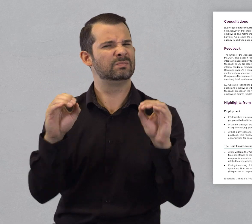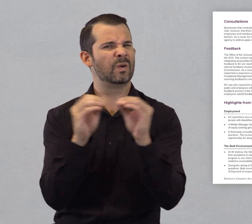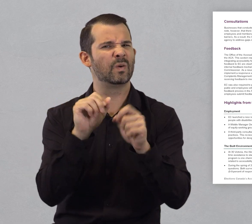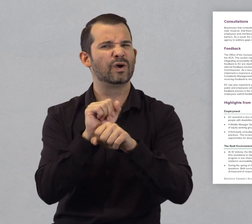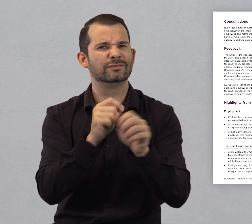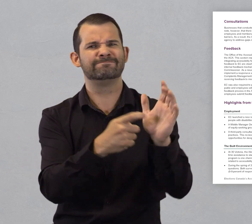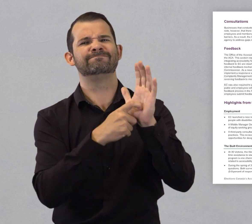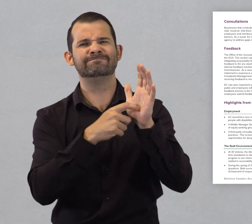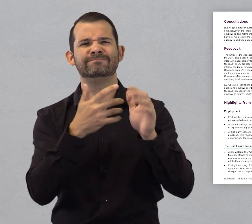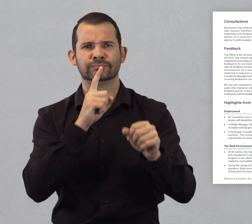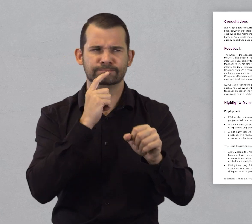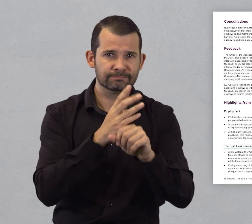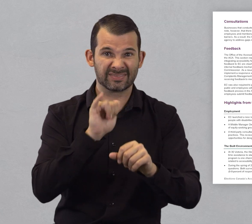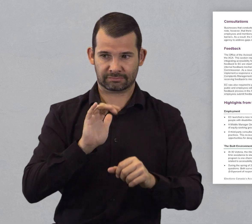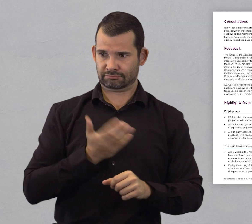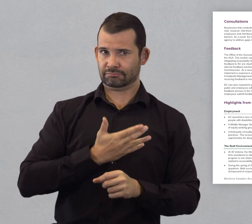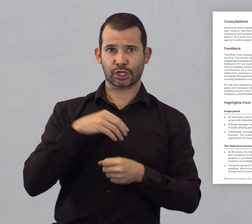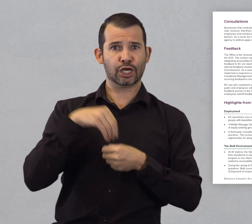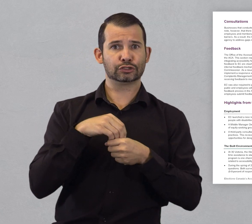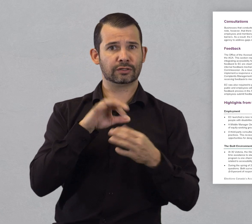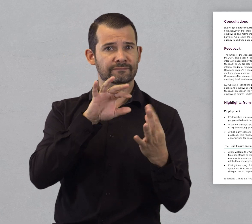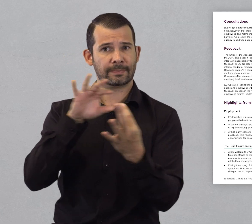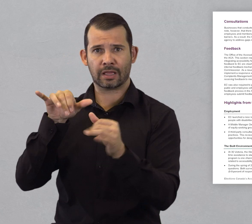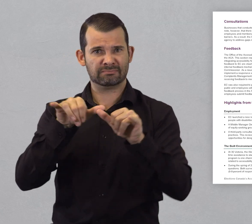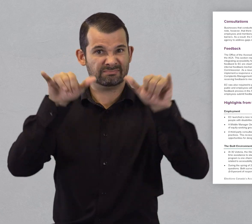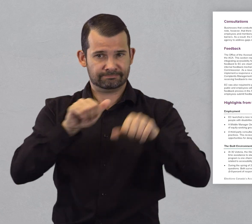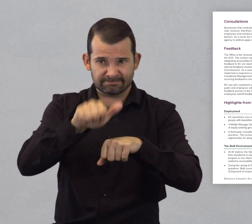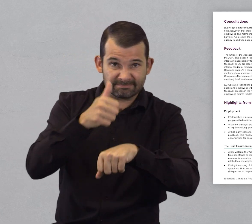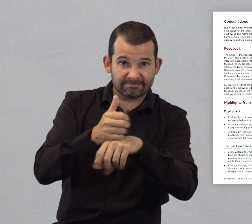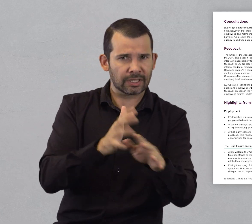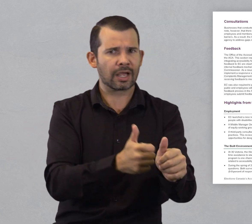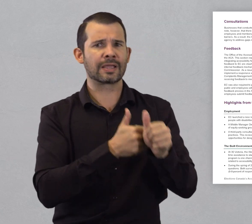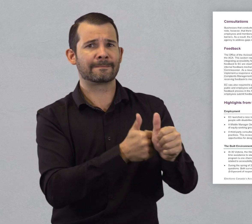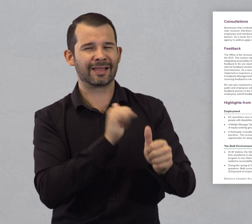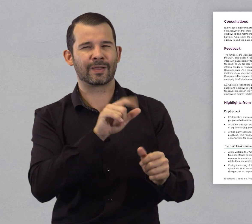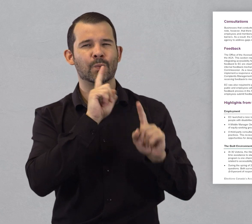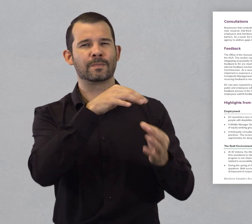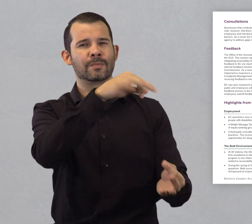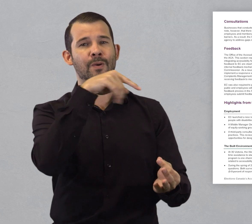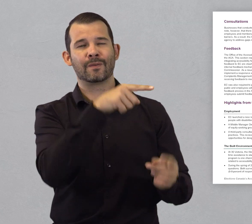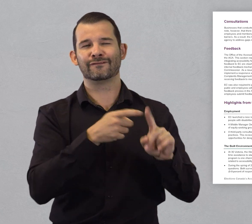to ensure that our internal feedback mechanisms are compliant with the report from the Office of